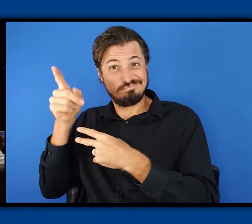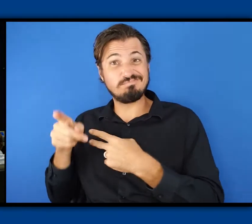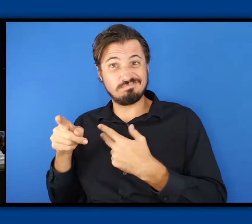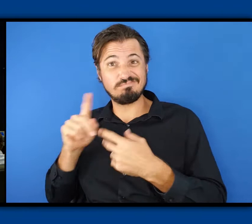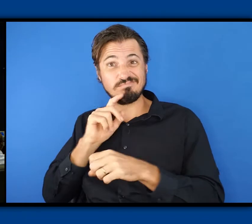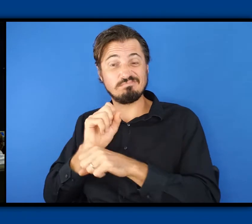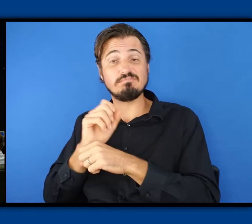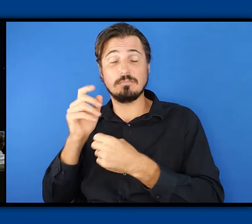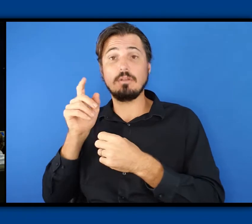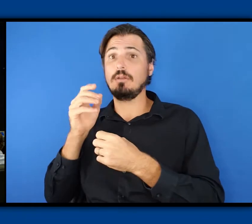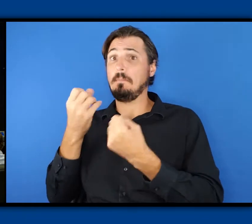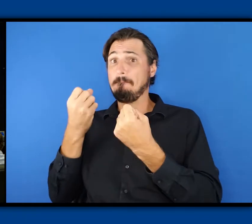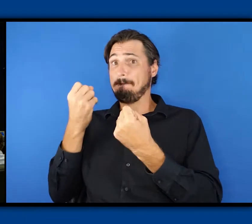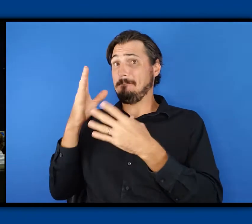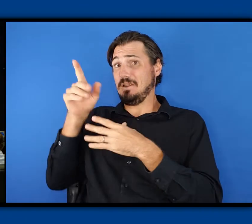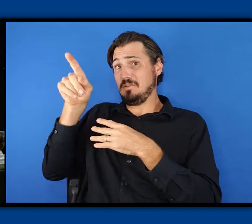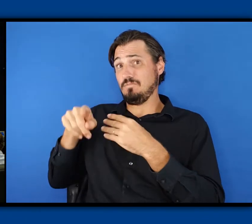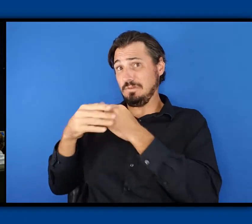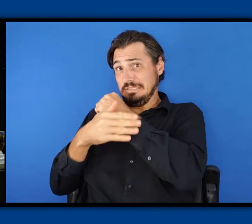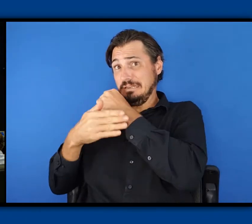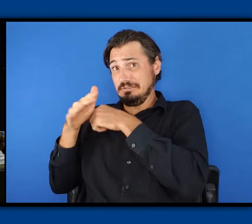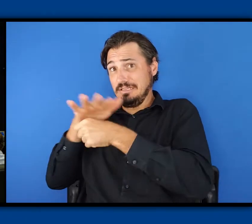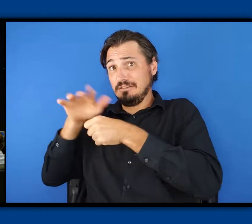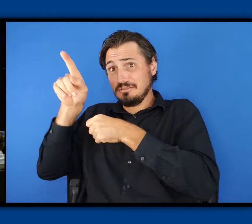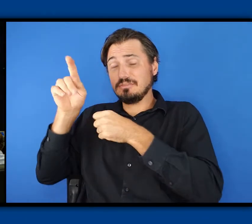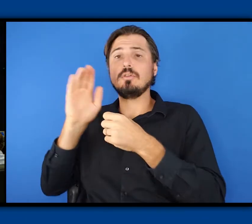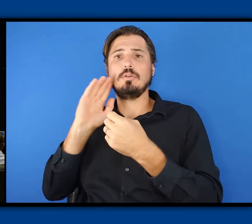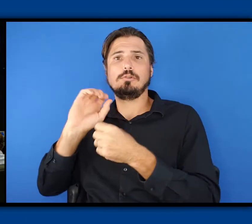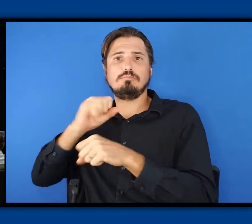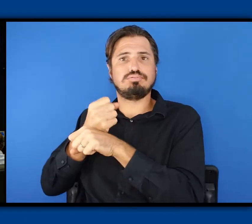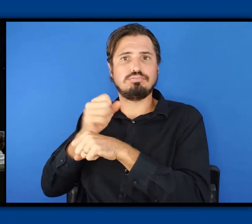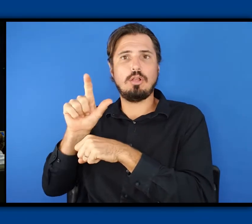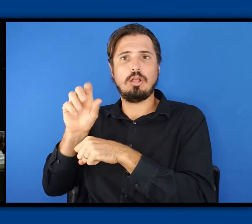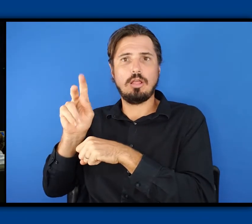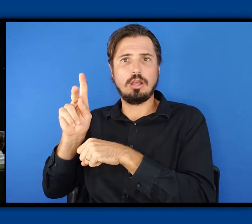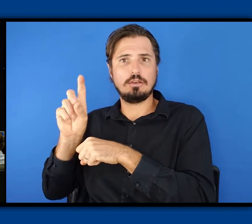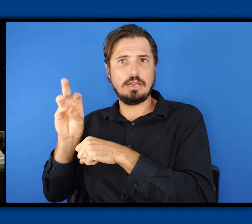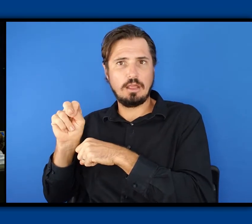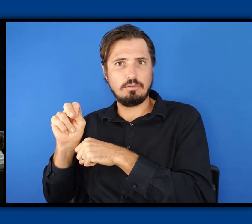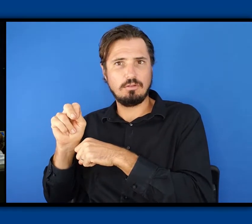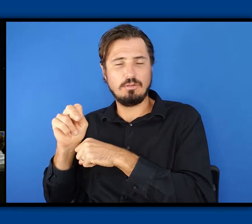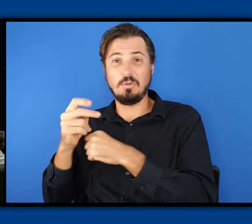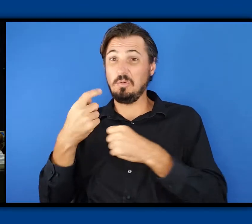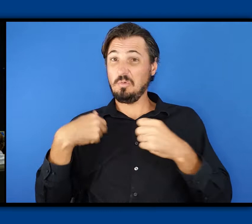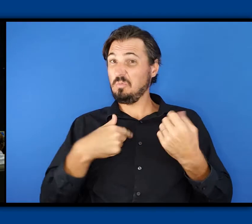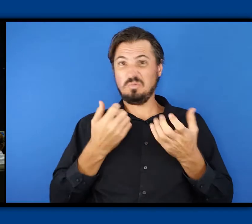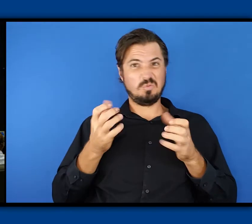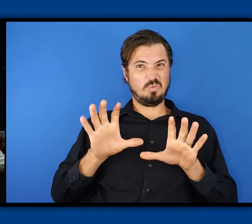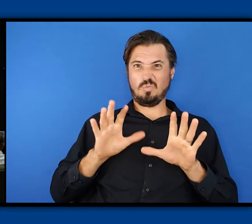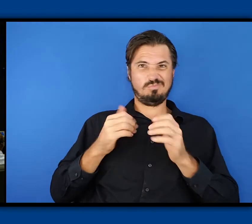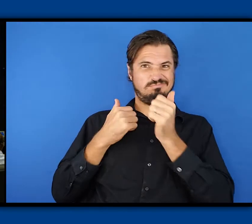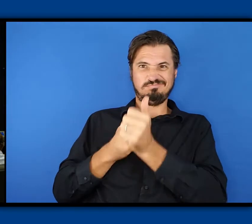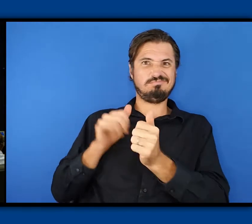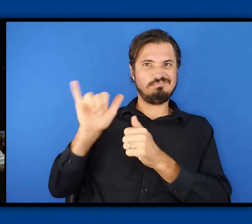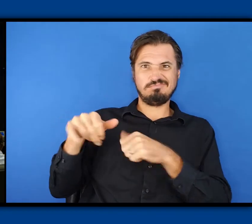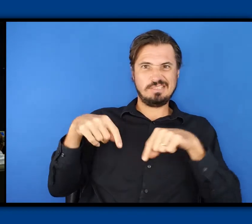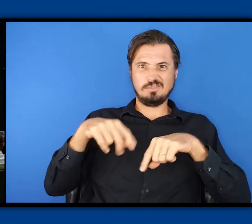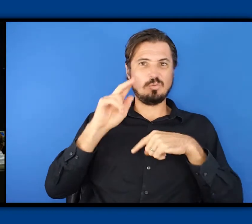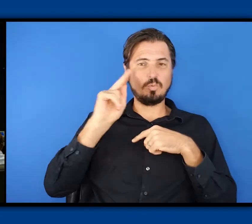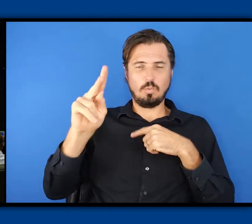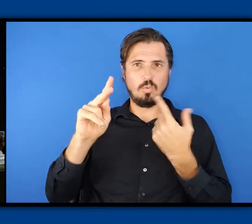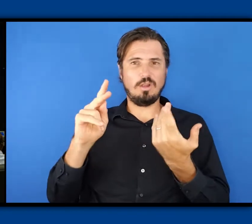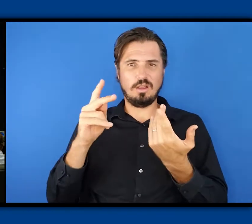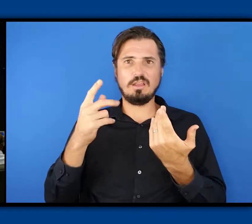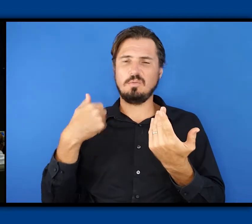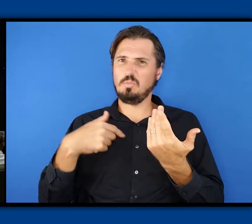ahead of a surge in cases here on Kaua‘i, our hope is to avoid a lockdown on our island and continue in Tier 4, which is the least restrictive tier